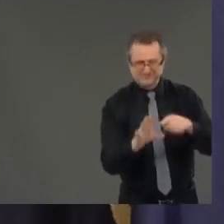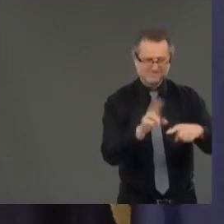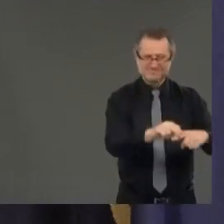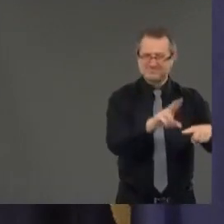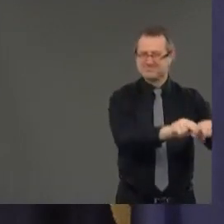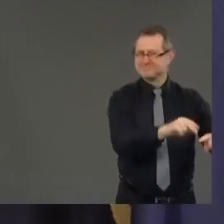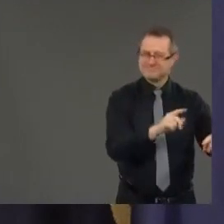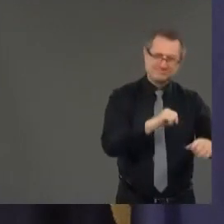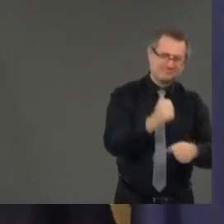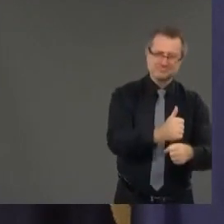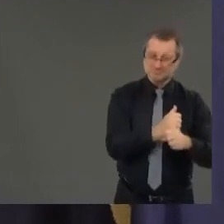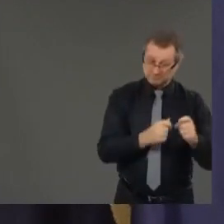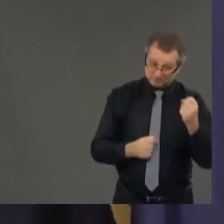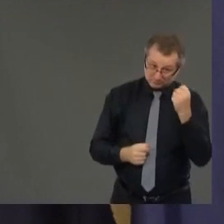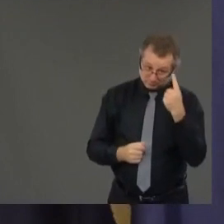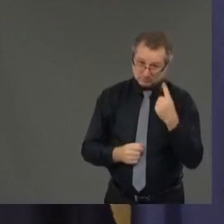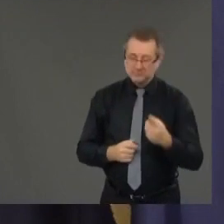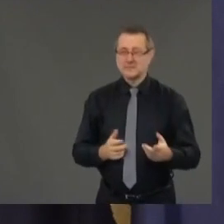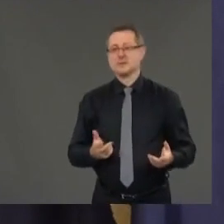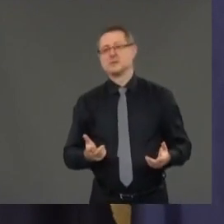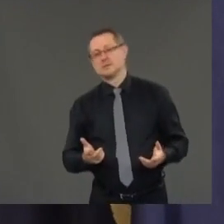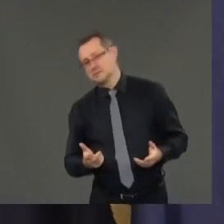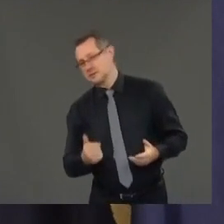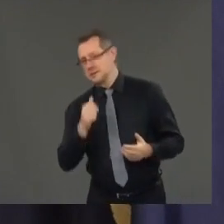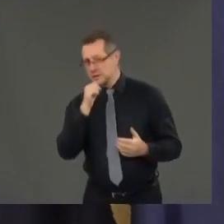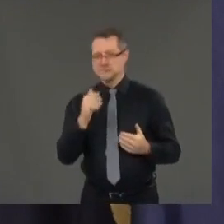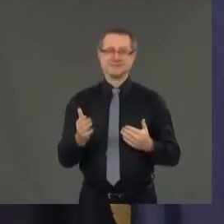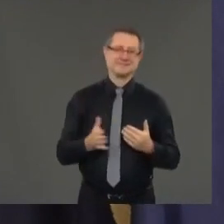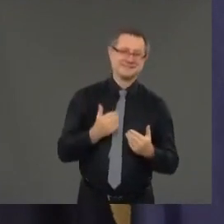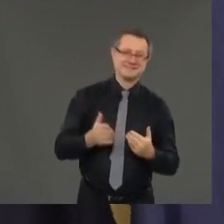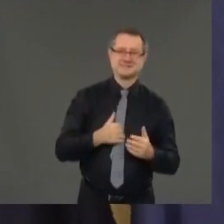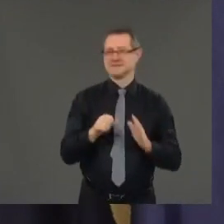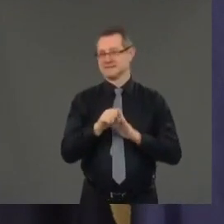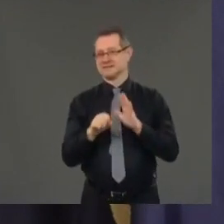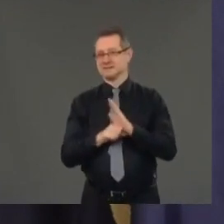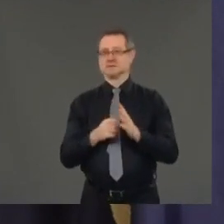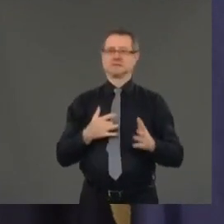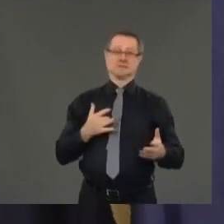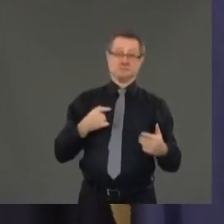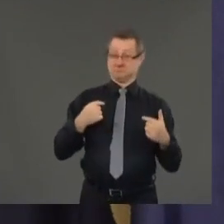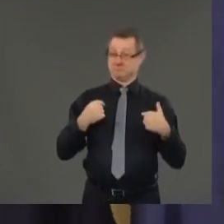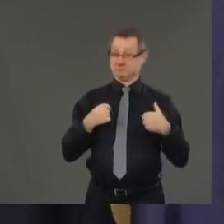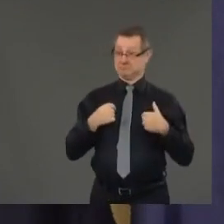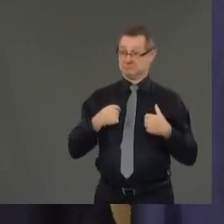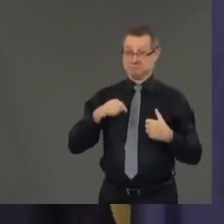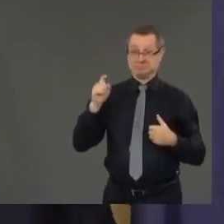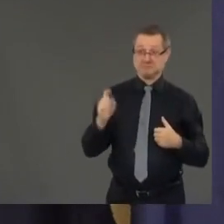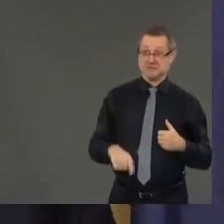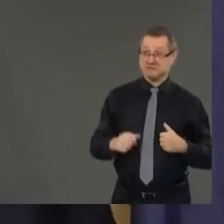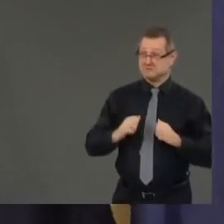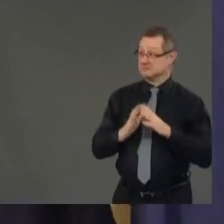YOU CAN'T HAVE ALL STATES GOING TO THE TEN LABS. STATES, YOU HAVE TO USE THE